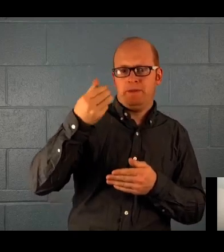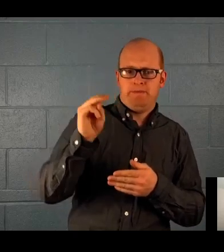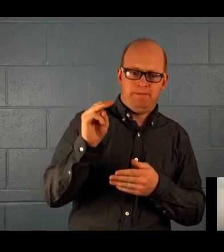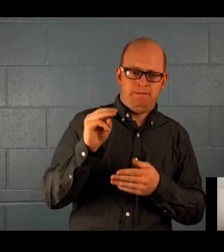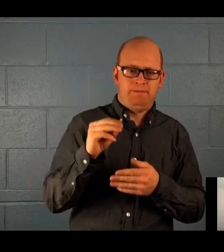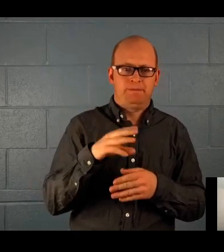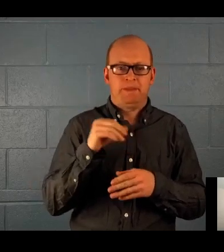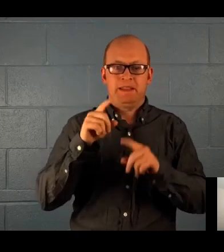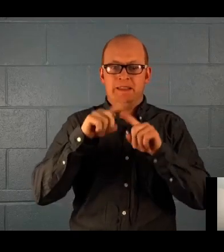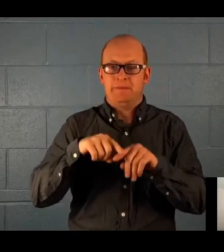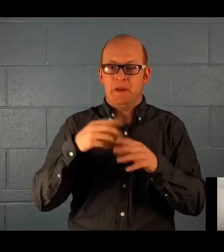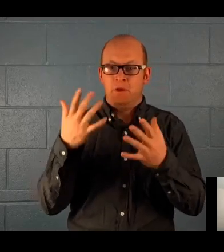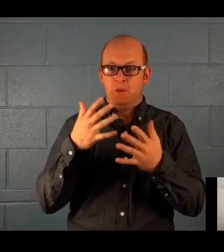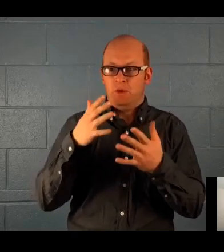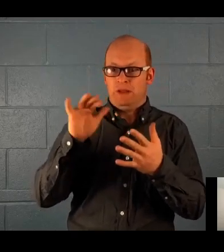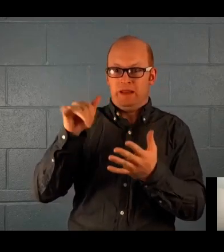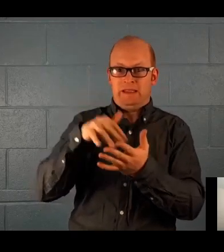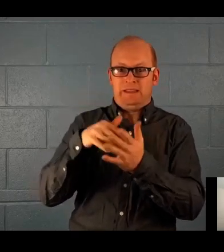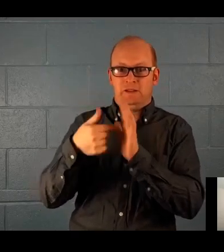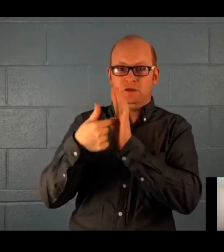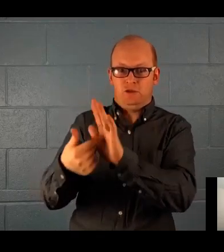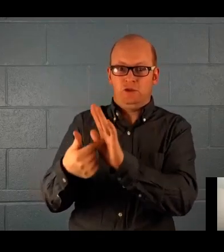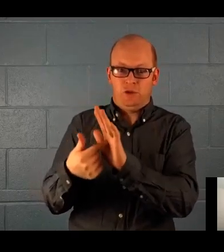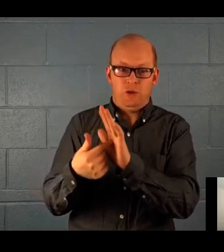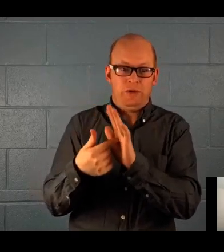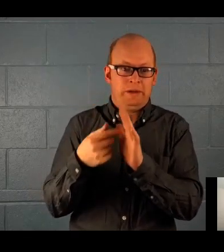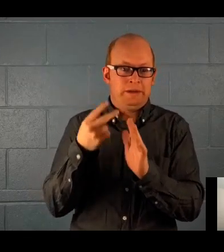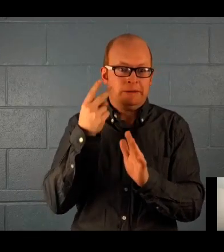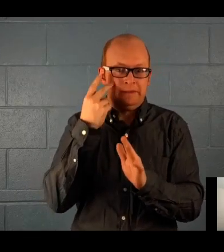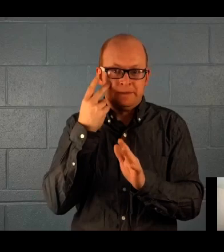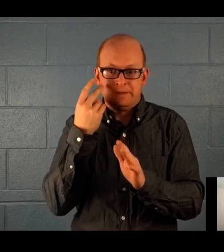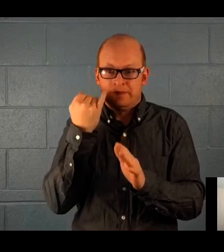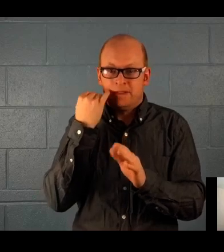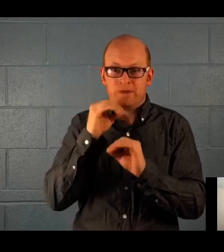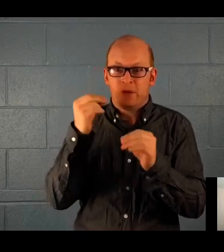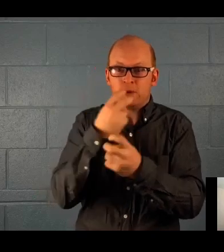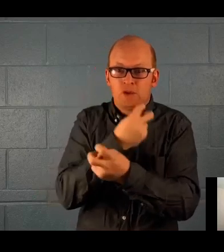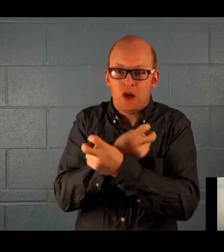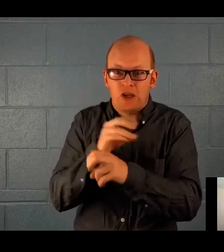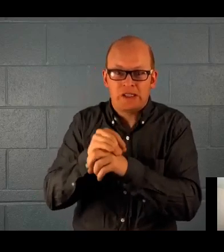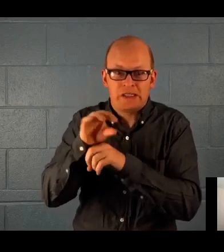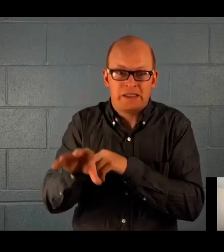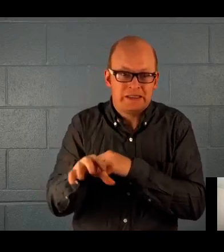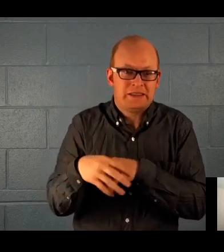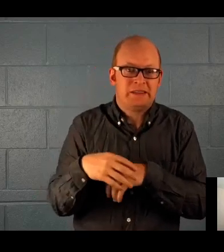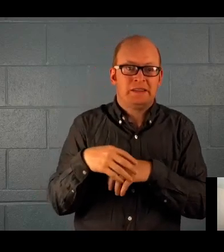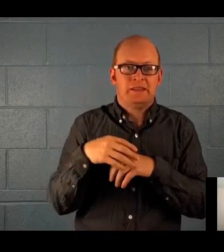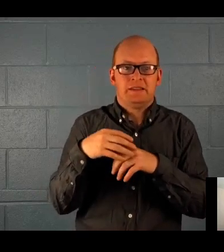And depending on the results of those studies, say we see no toxicity whatsoever, because now we're working in a species that